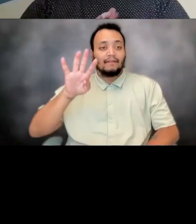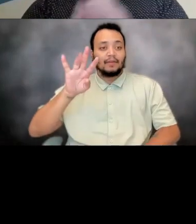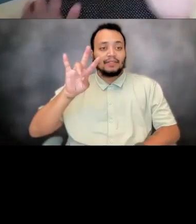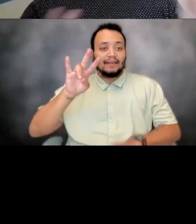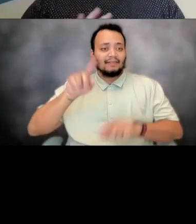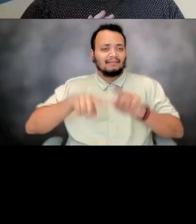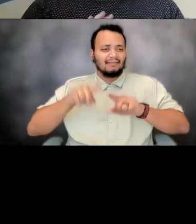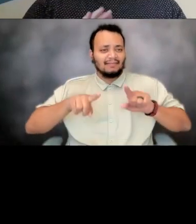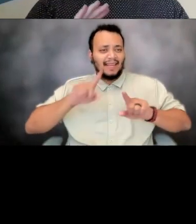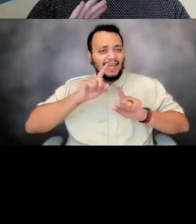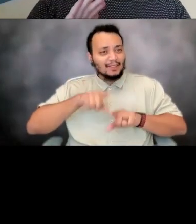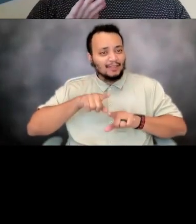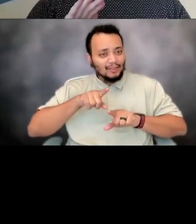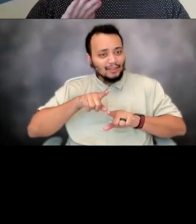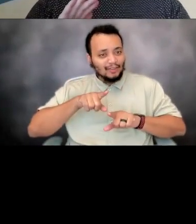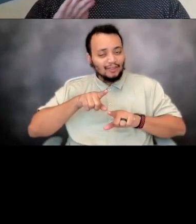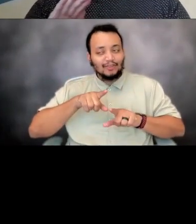you know, spelling variations,